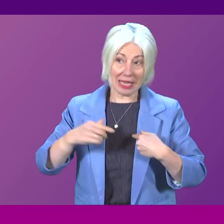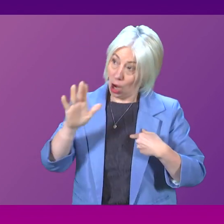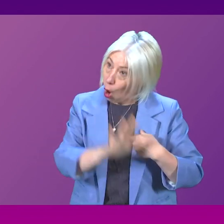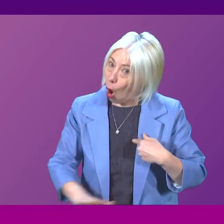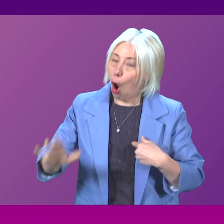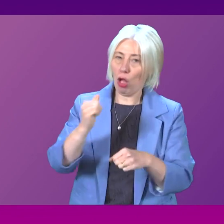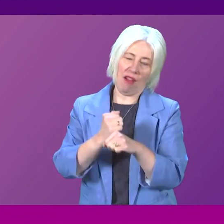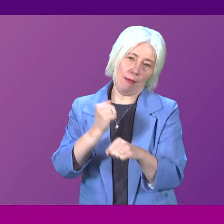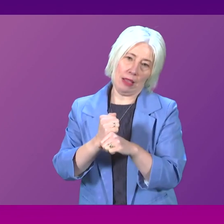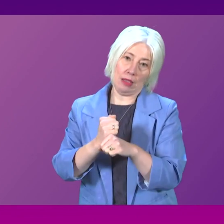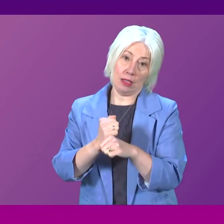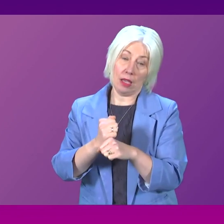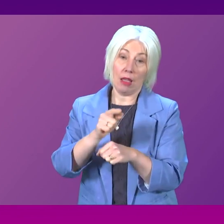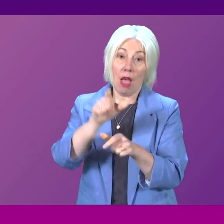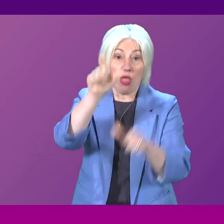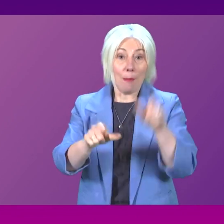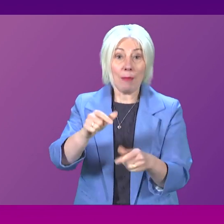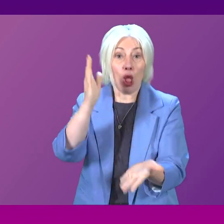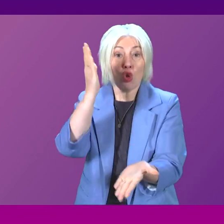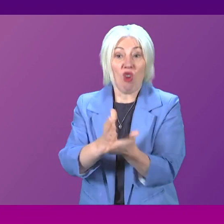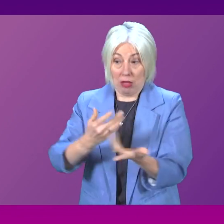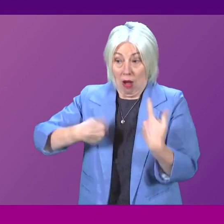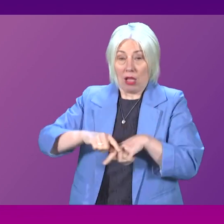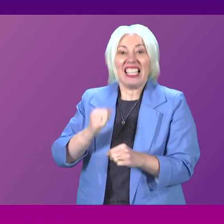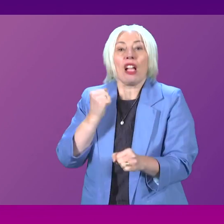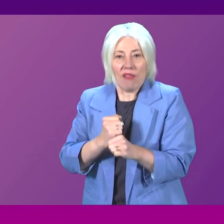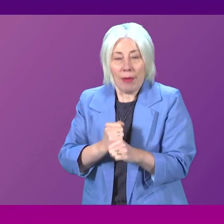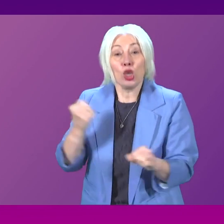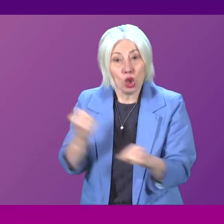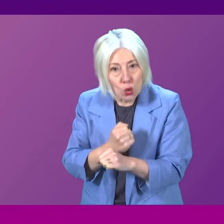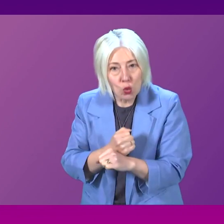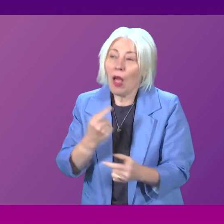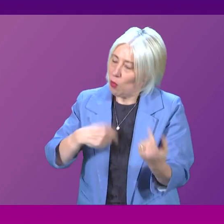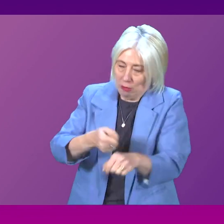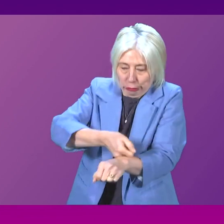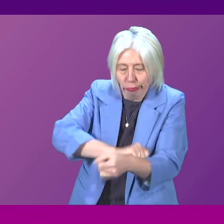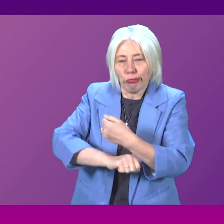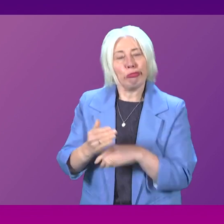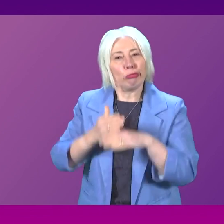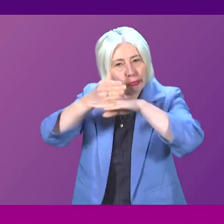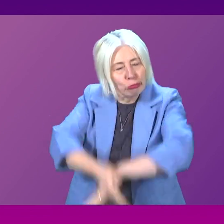That is what people have put their trust in this Government to do and it is what we will get on with and continue to do.